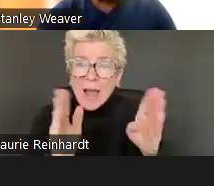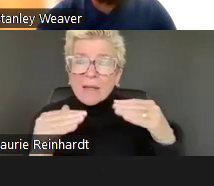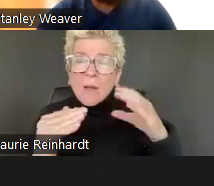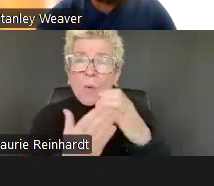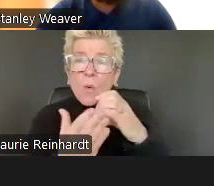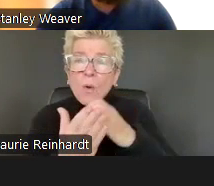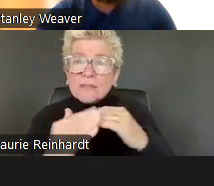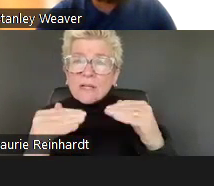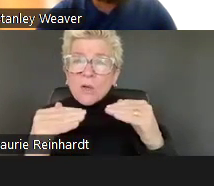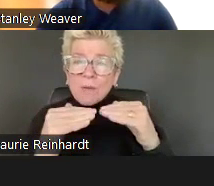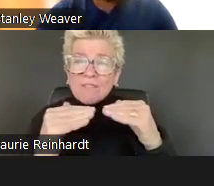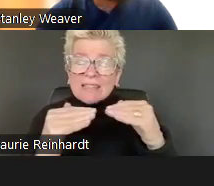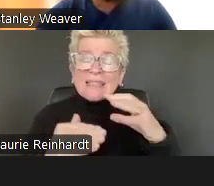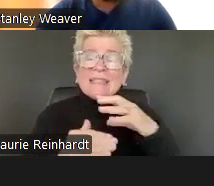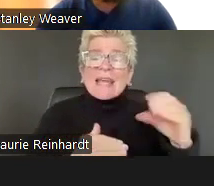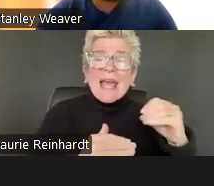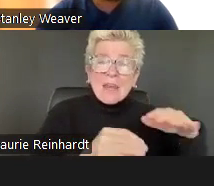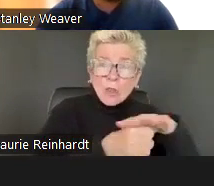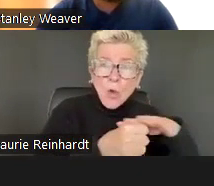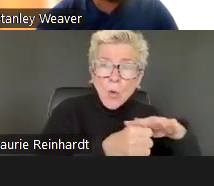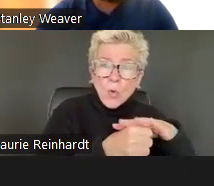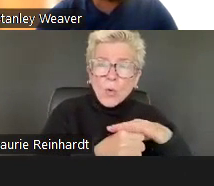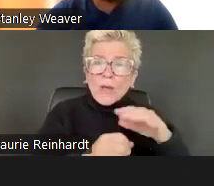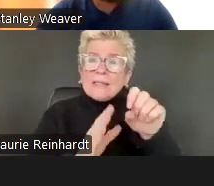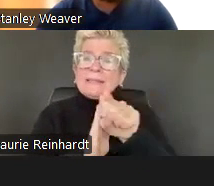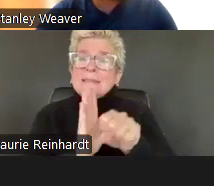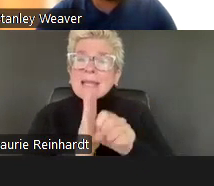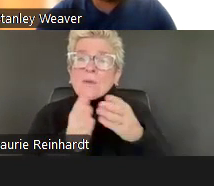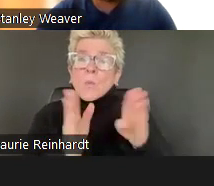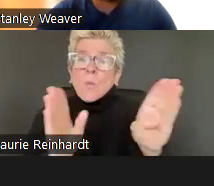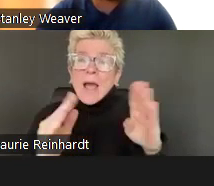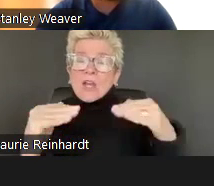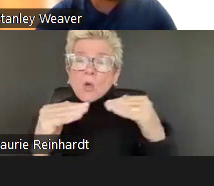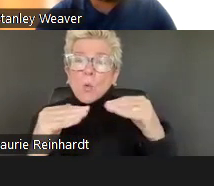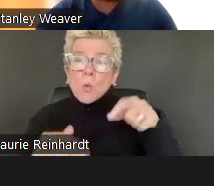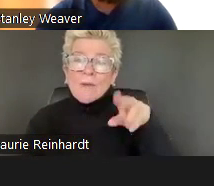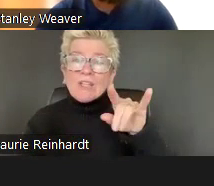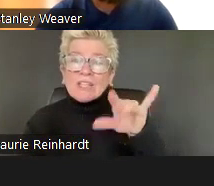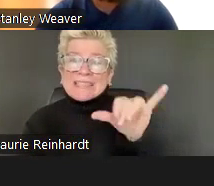equivalencies. Statewide course equivalencies are available throughout the state and